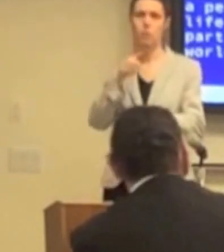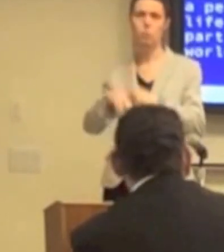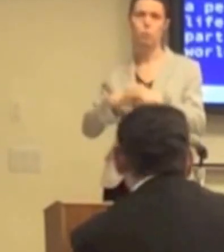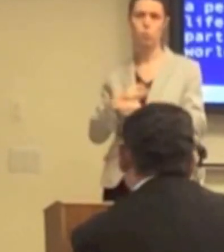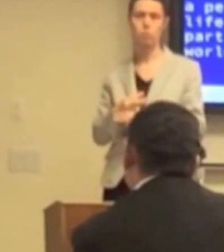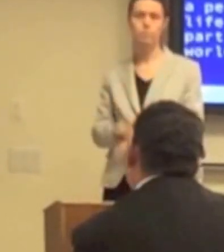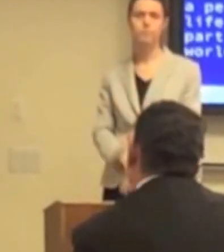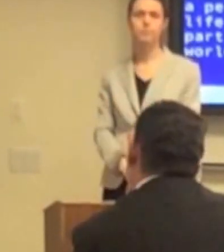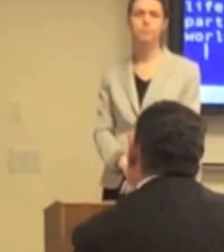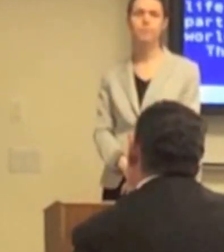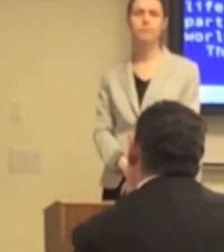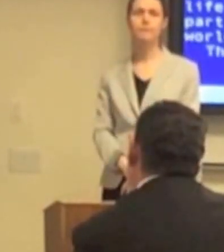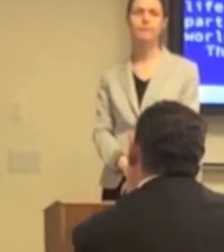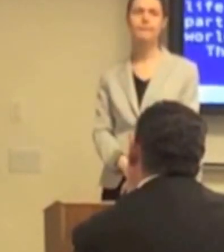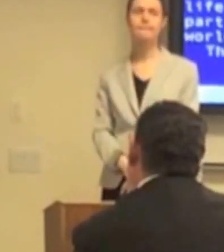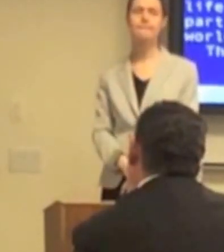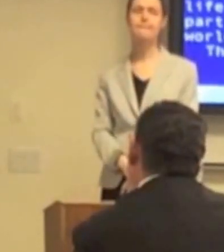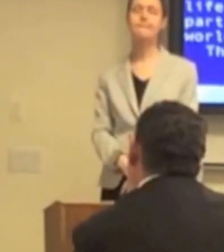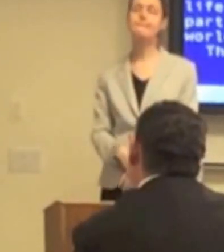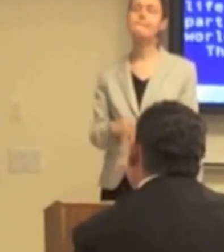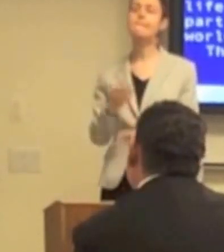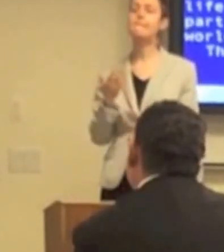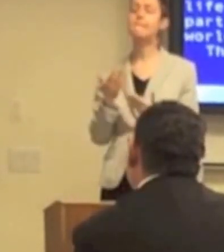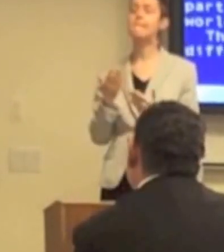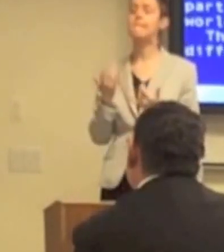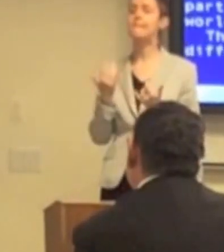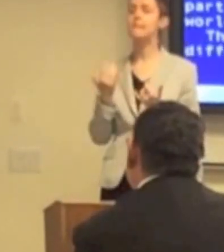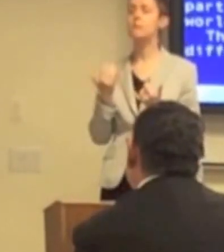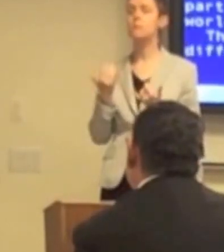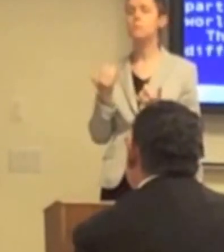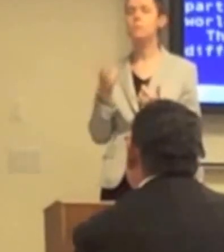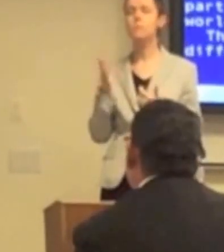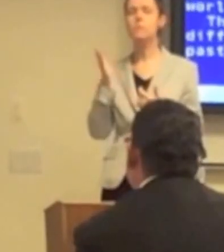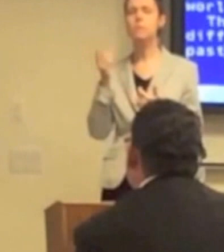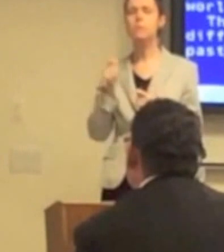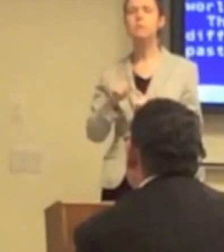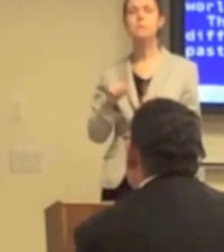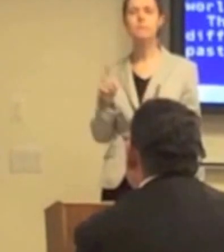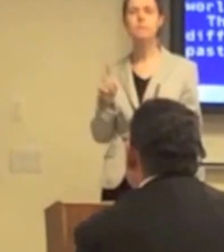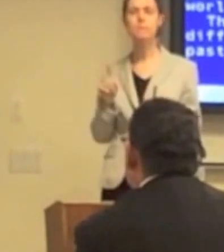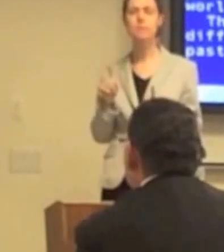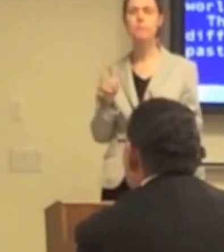This speech is a little different from those in the past. It's about me saying thank you.